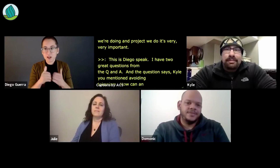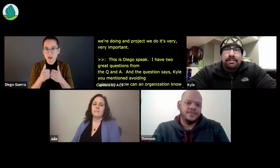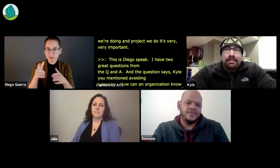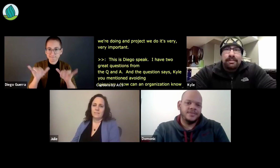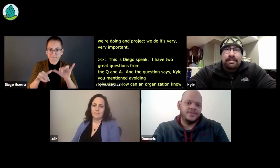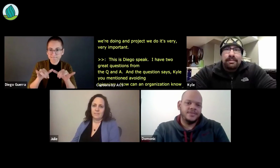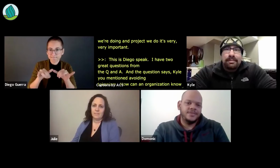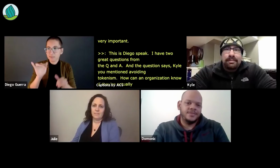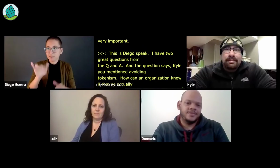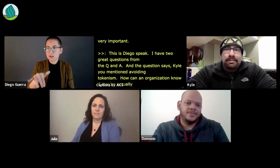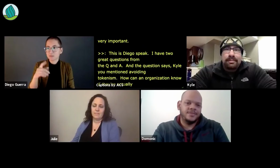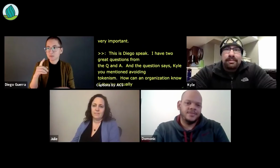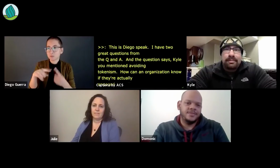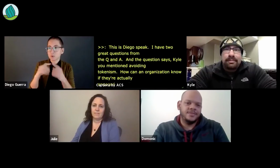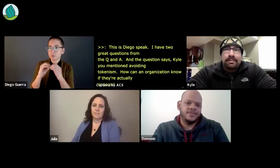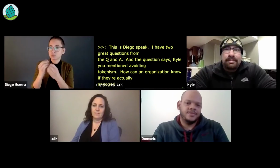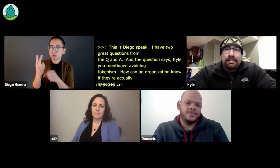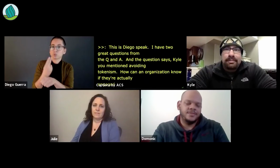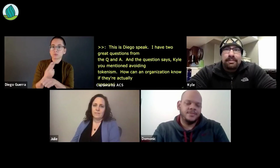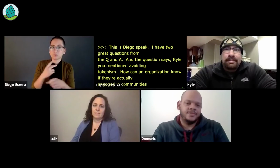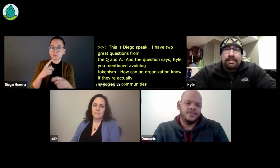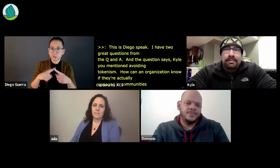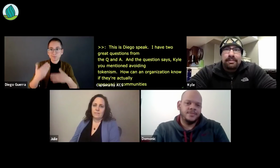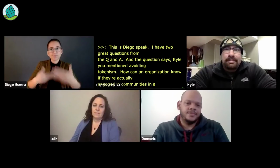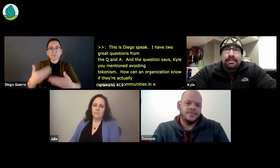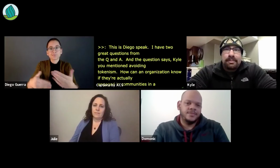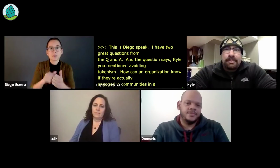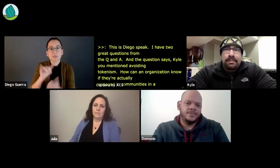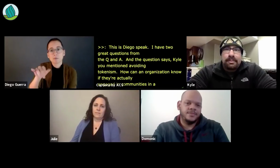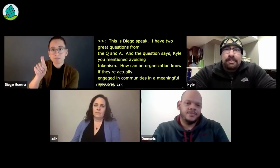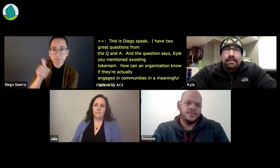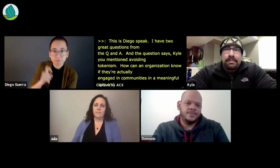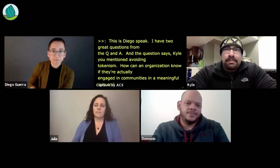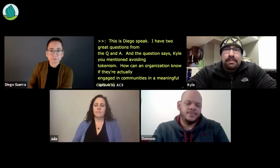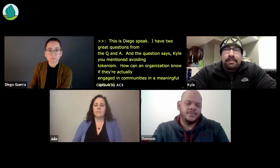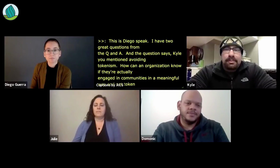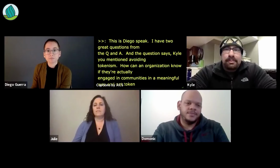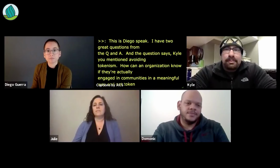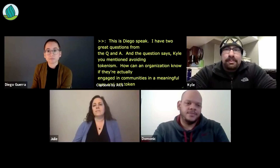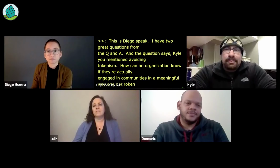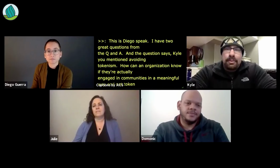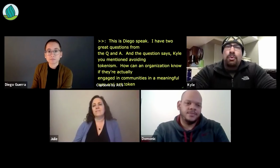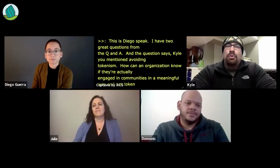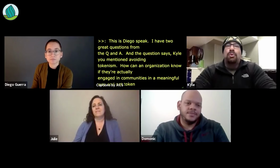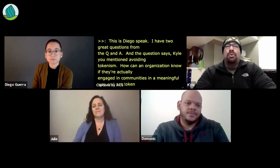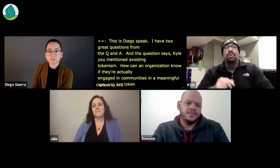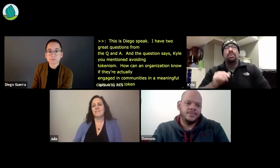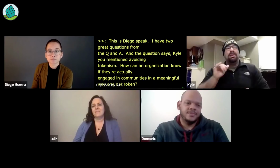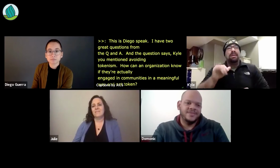Is there a way to measure that? Are there any metrics to understand that dynamic? This is Kyle.